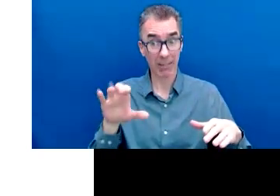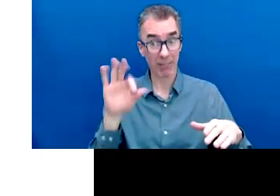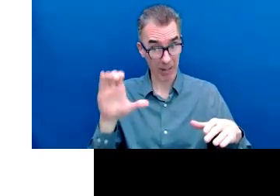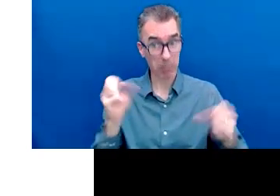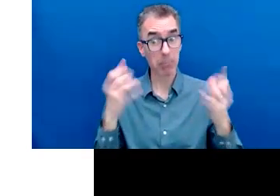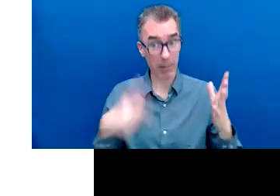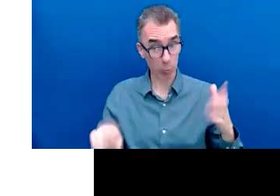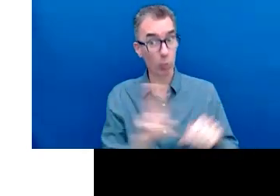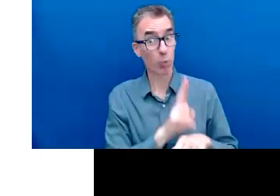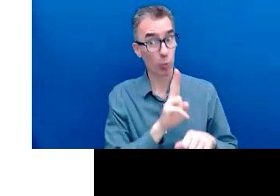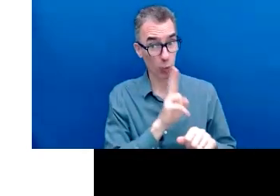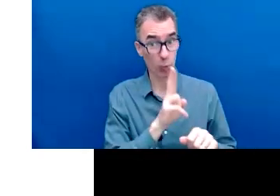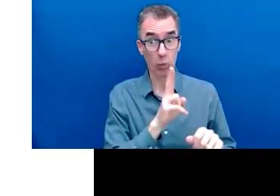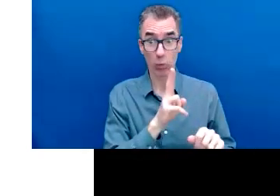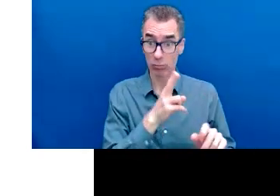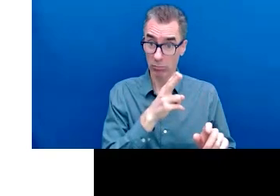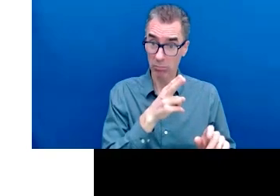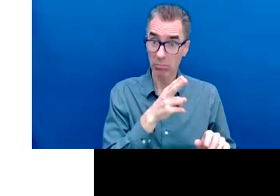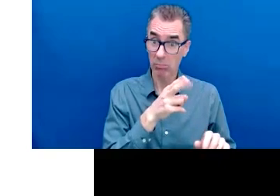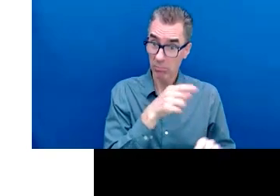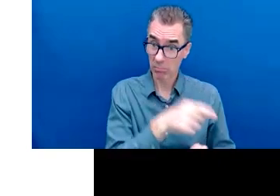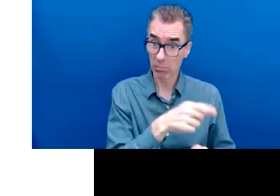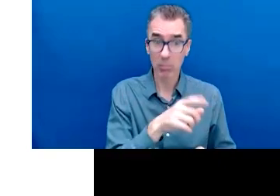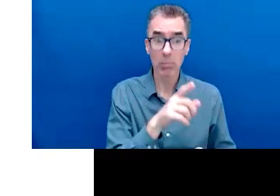What's nice about LibreTexts, that a couple of a lot of things are nice